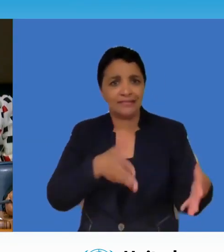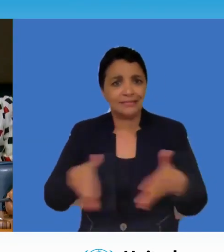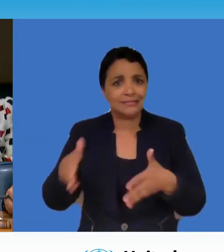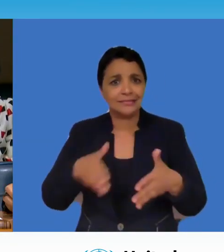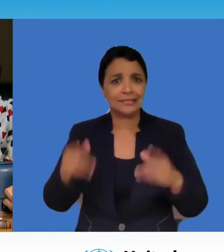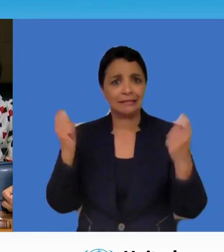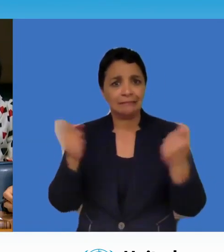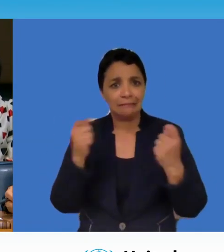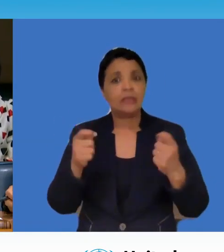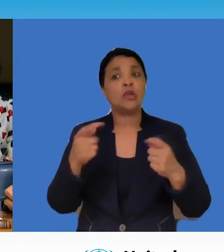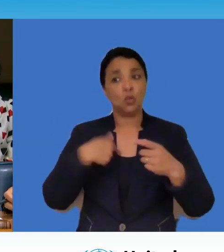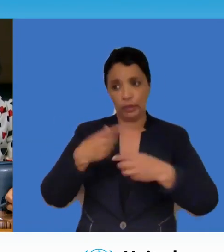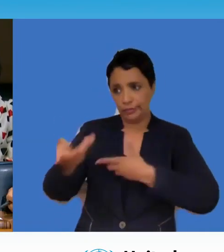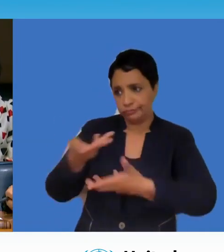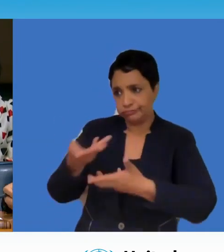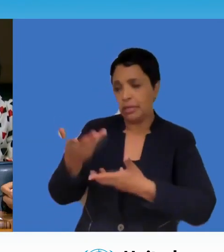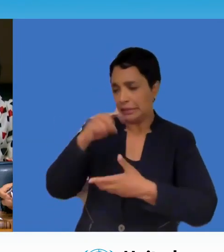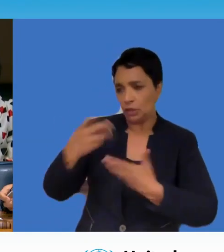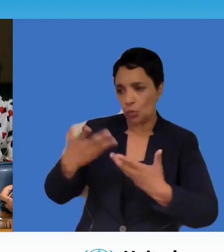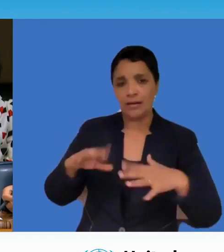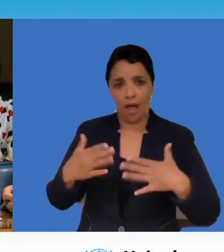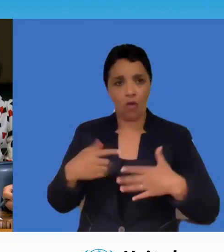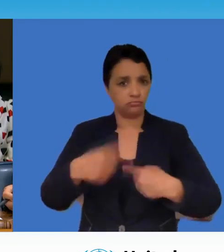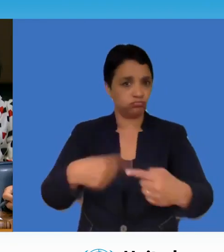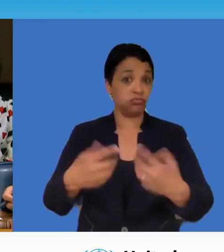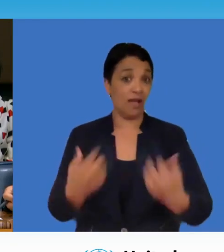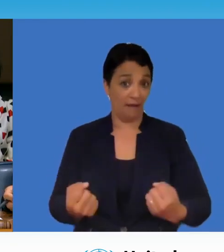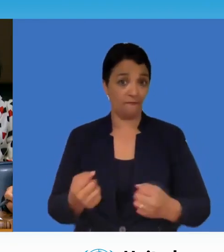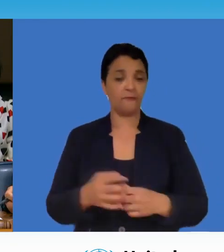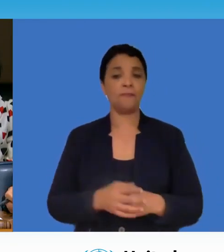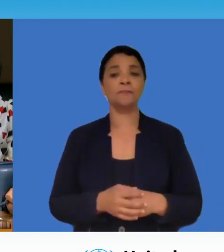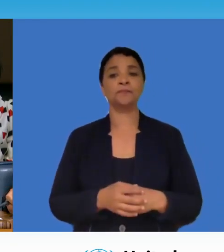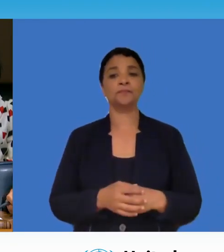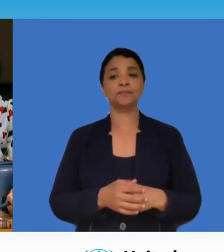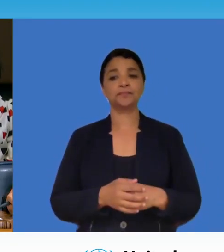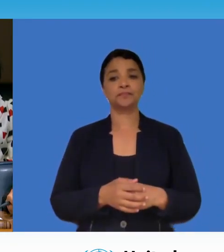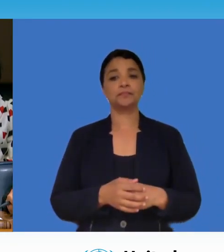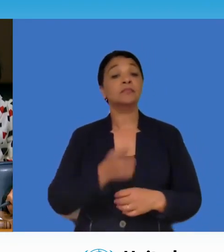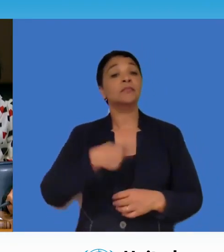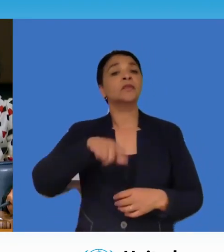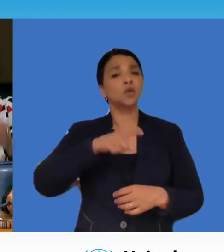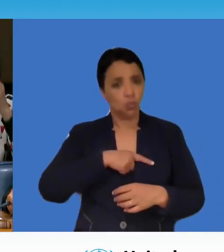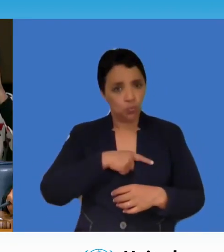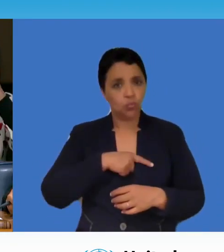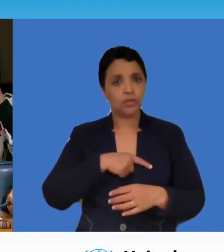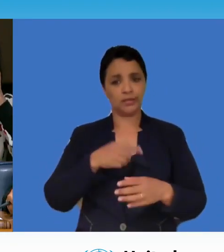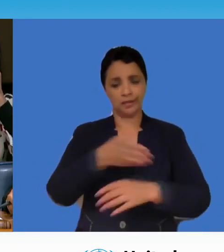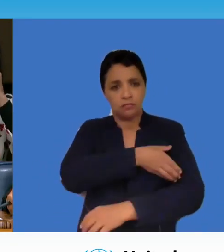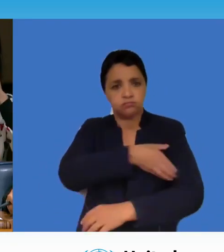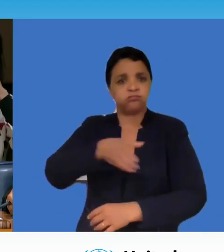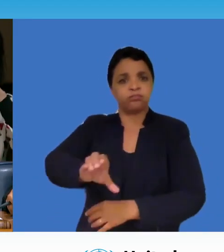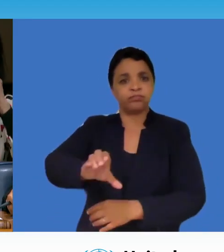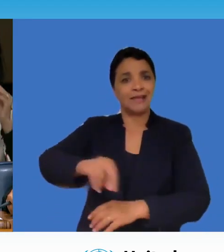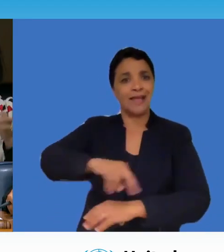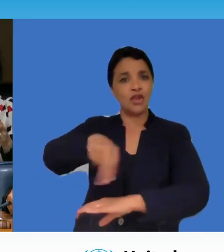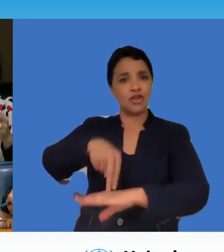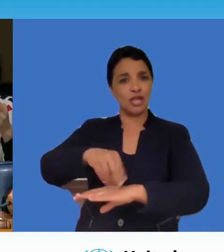the planning of events and across all operations Desa has continued its work on building National